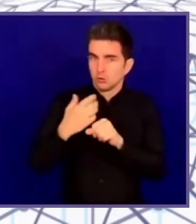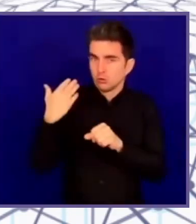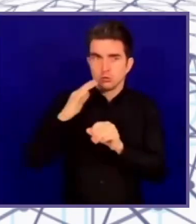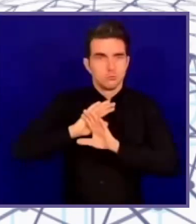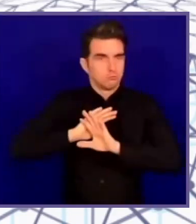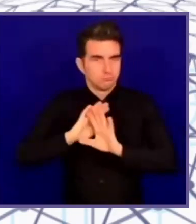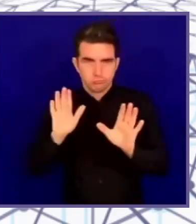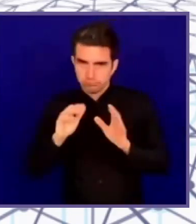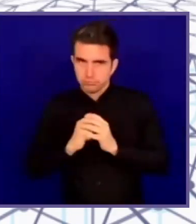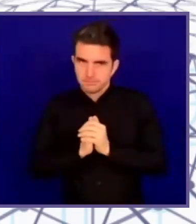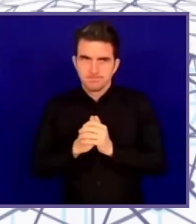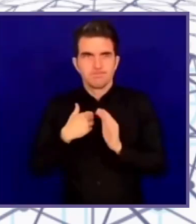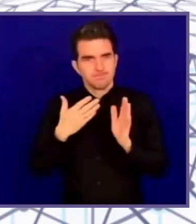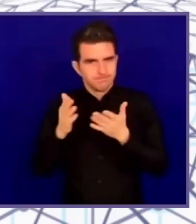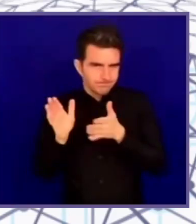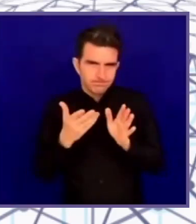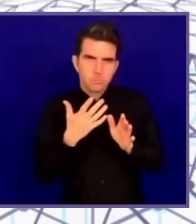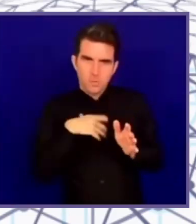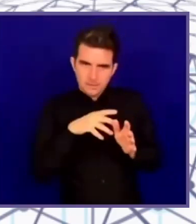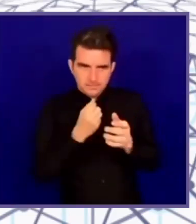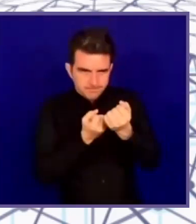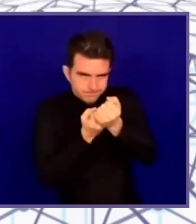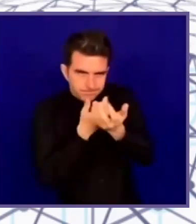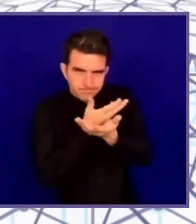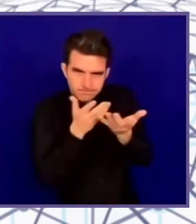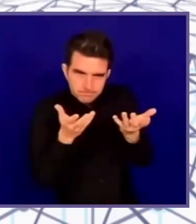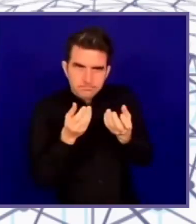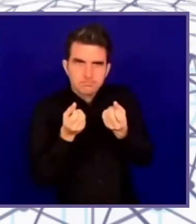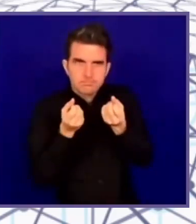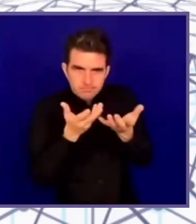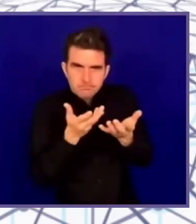called ear switch. And what we're trying to do or we're doing is earbuds that you can control